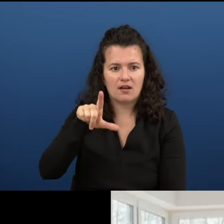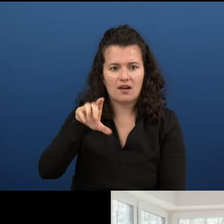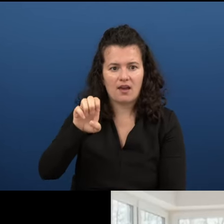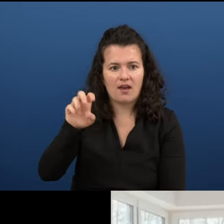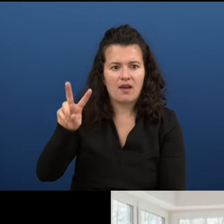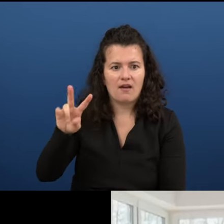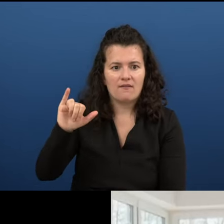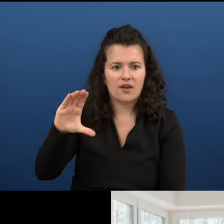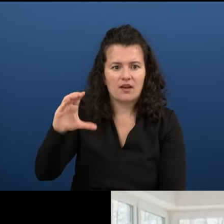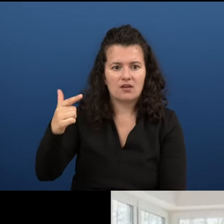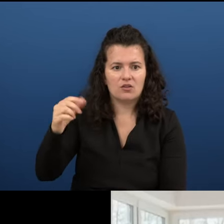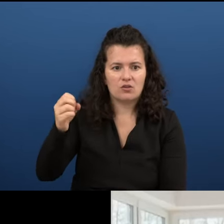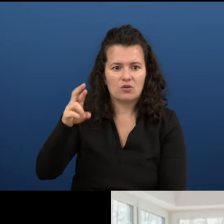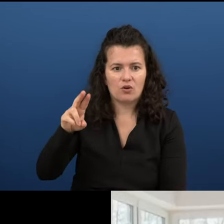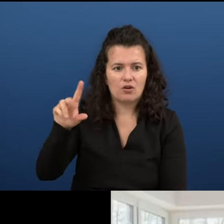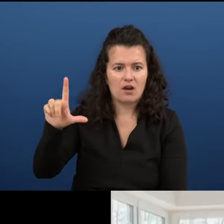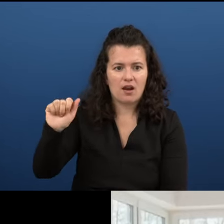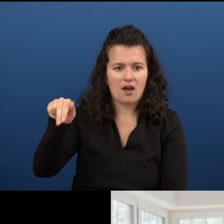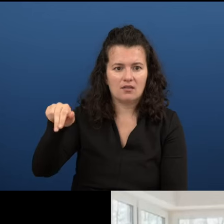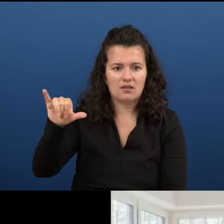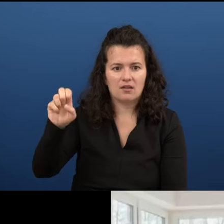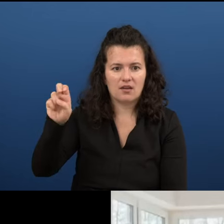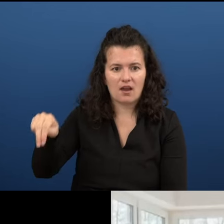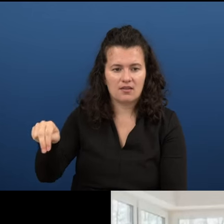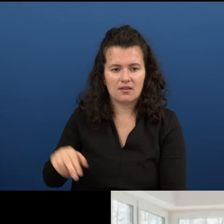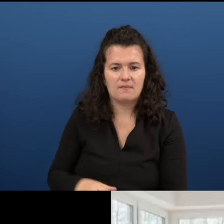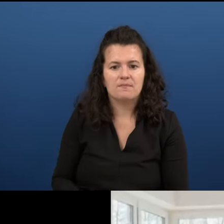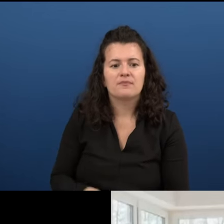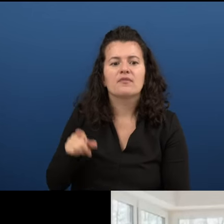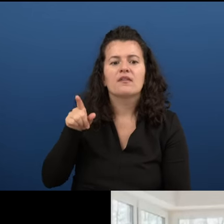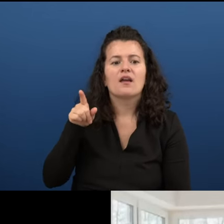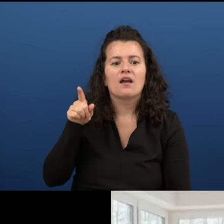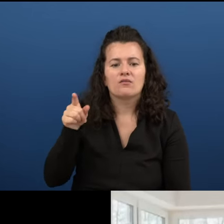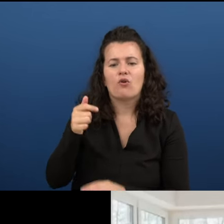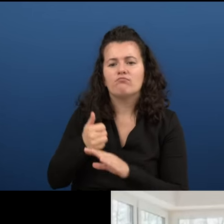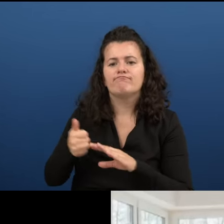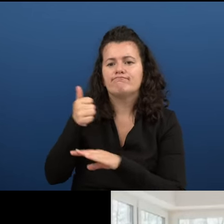11:34:35 Head of sustainability at access bank, and also the chairperson of the Nigeria